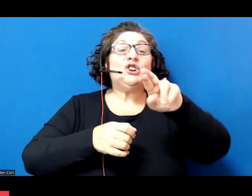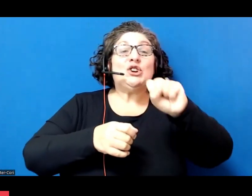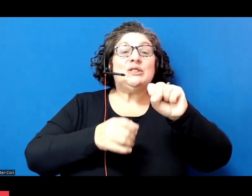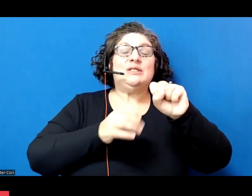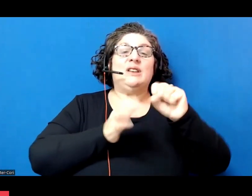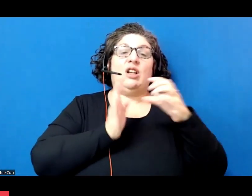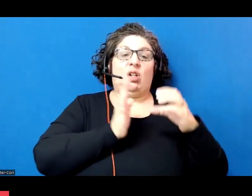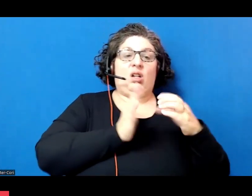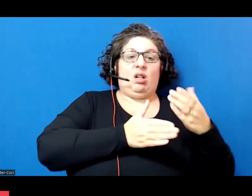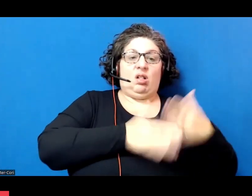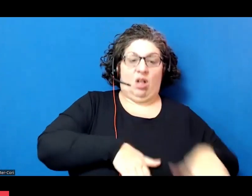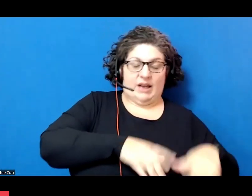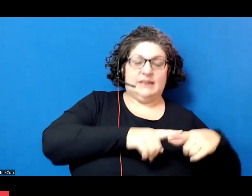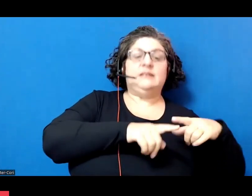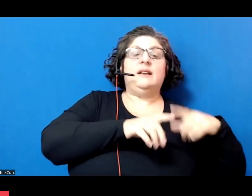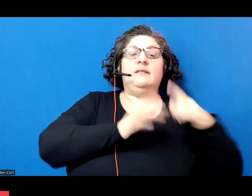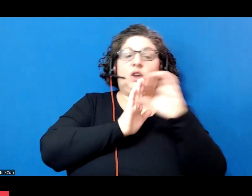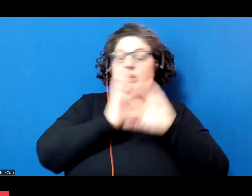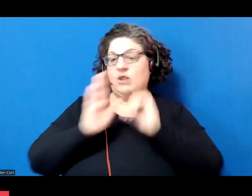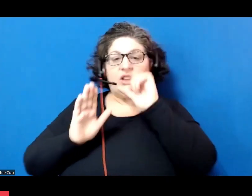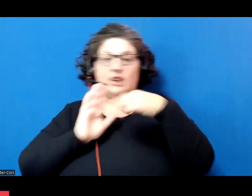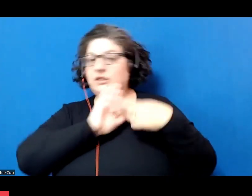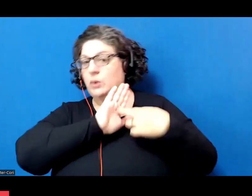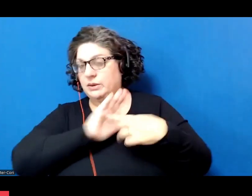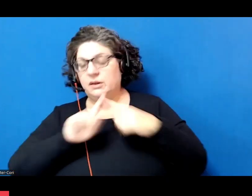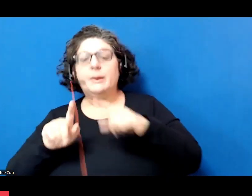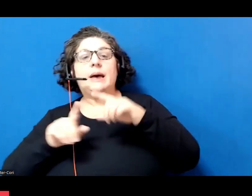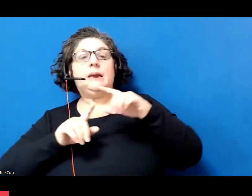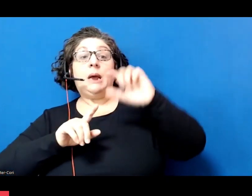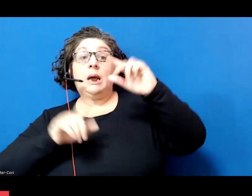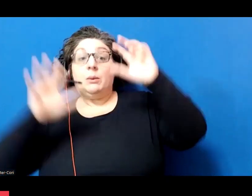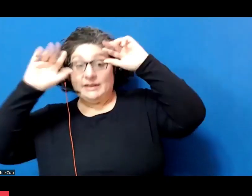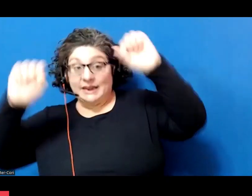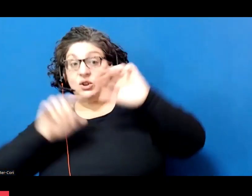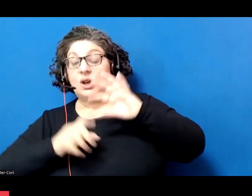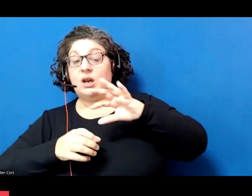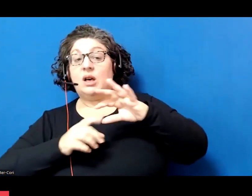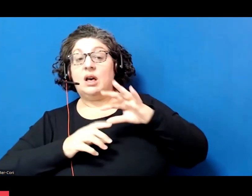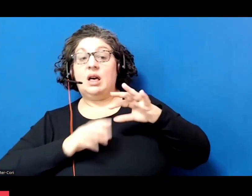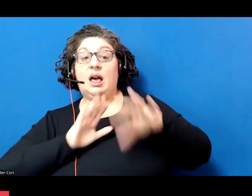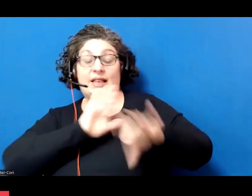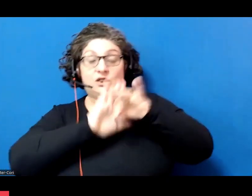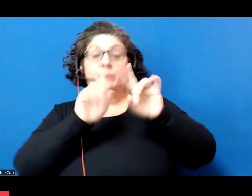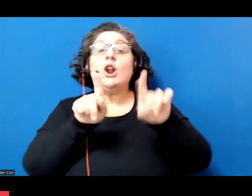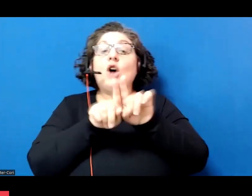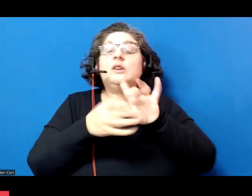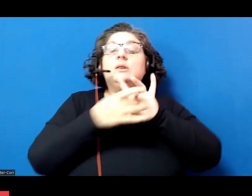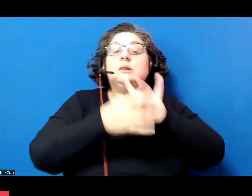not to do with Senators and representatives but presidential electors also refers to the legislature of the states.